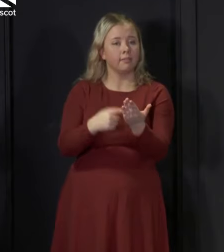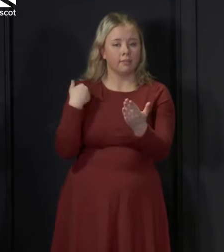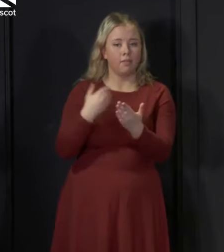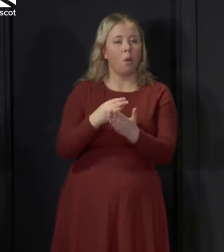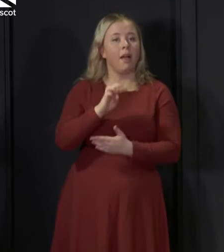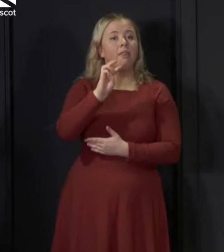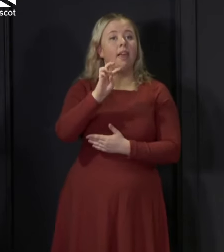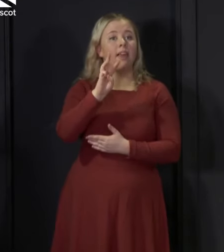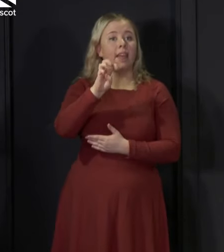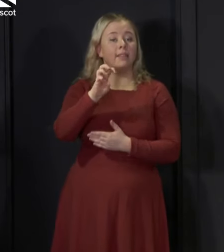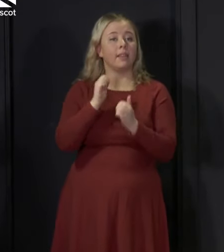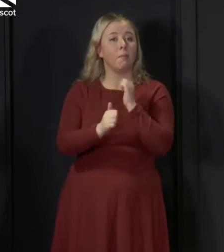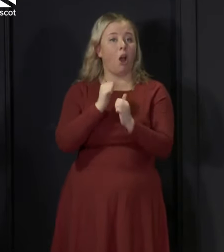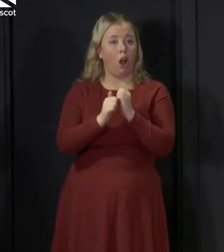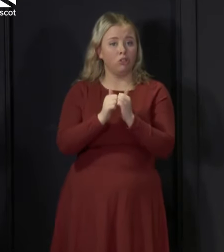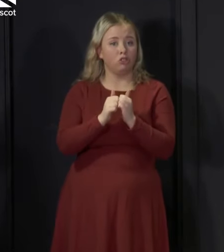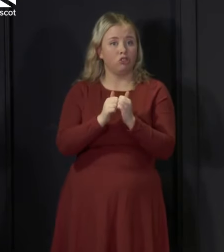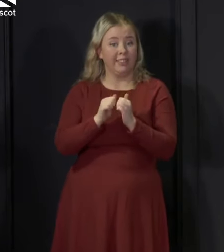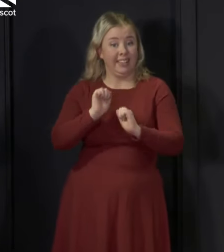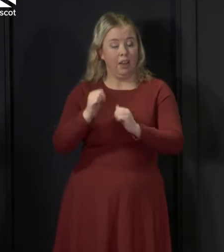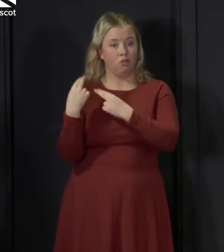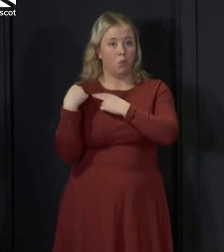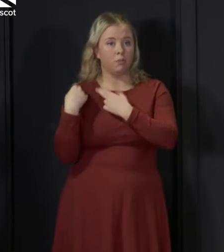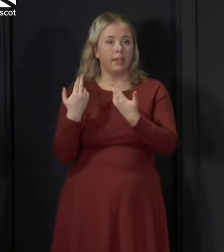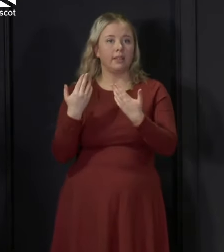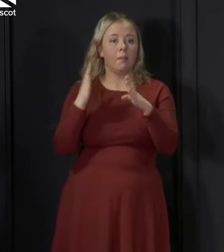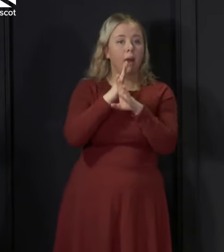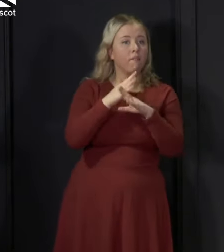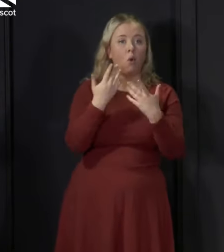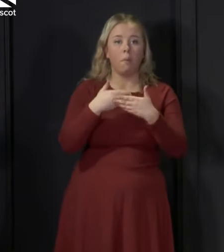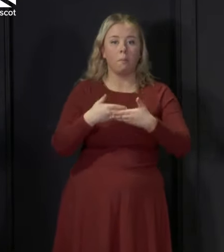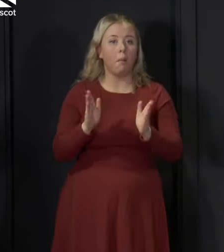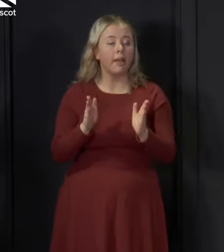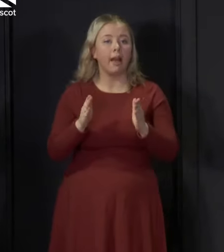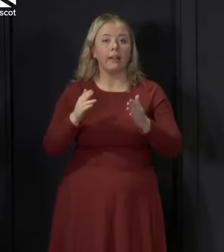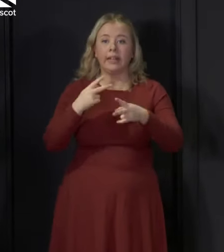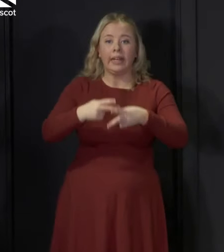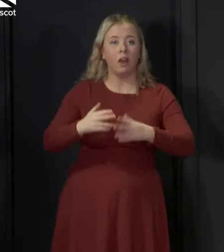home providers, whether they are in the public or private sector to follow and to implement that guidance.